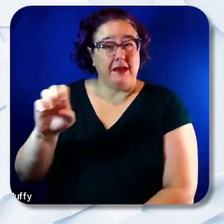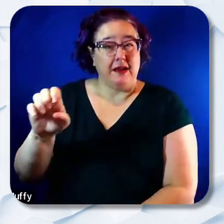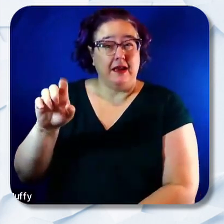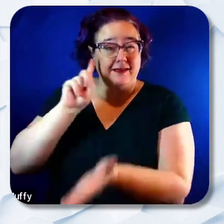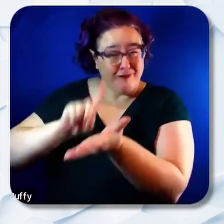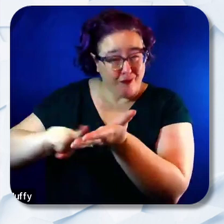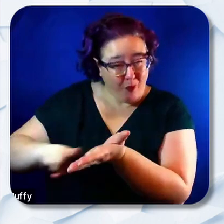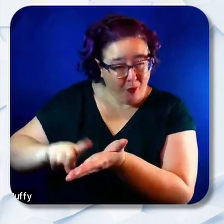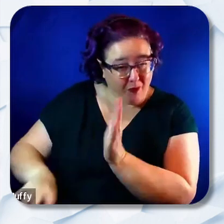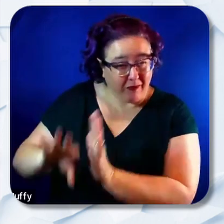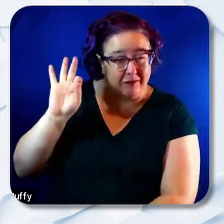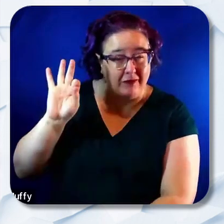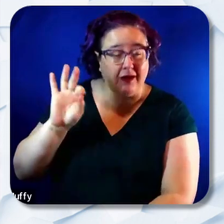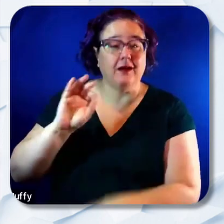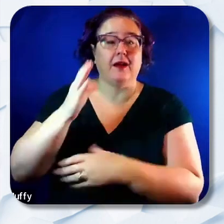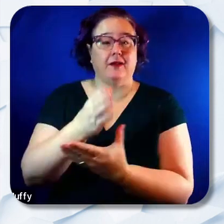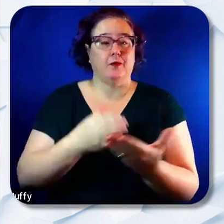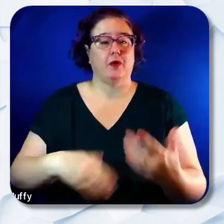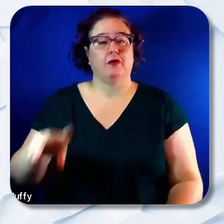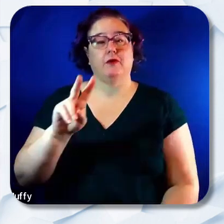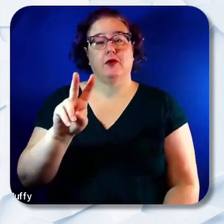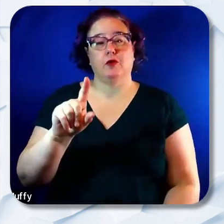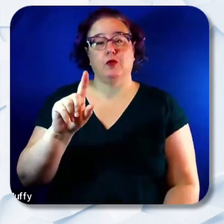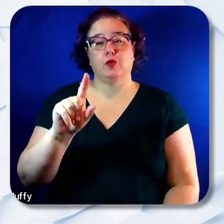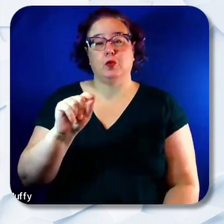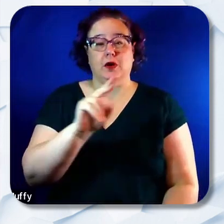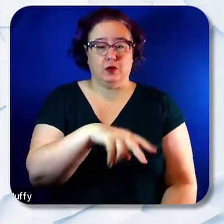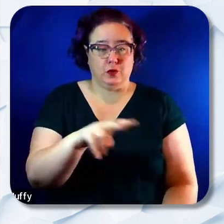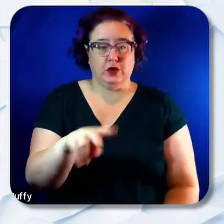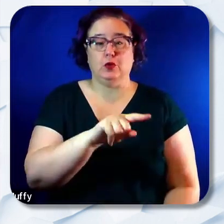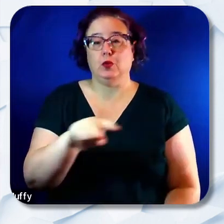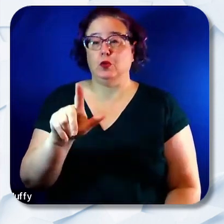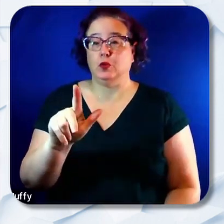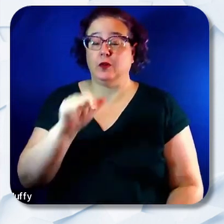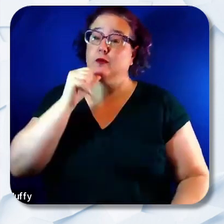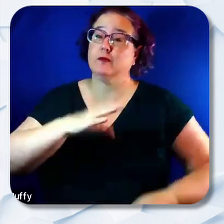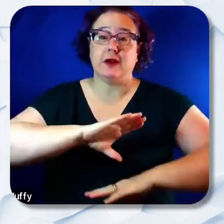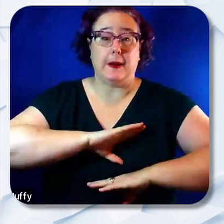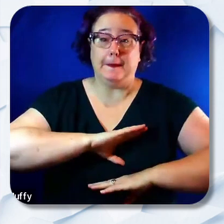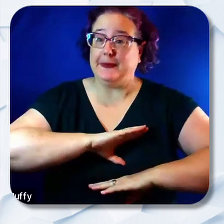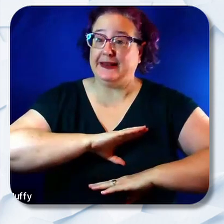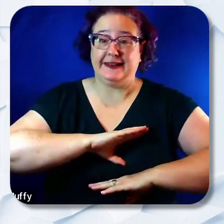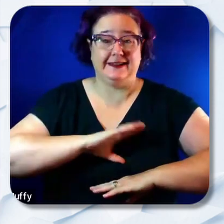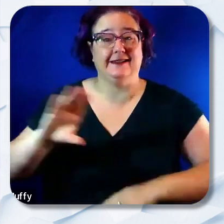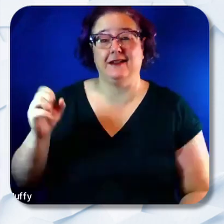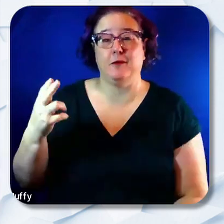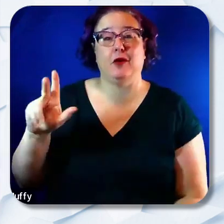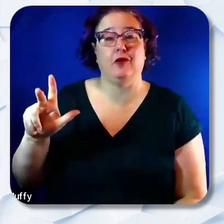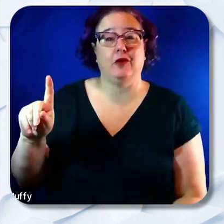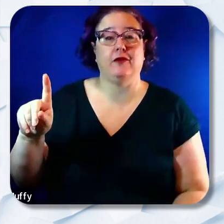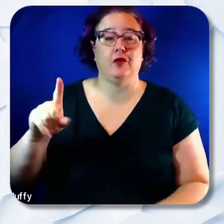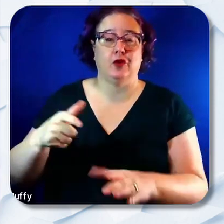their 2022-23 Annual Audit Report for not meeting the March 31st, 2023 deadline.